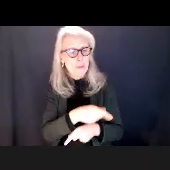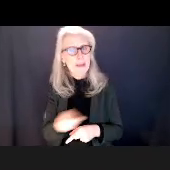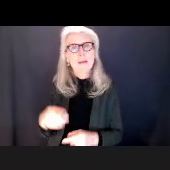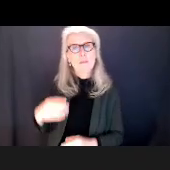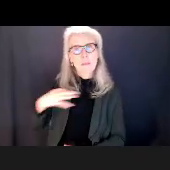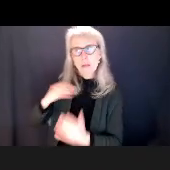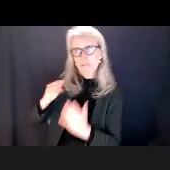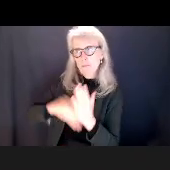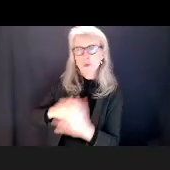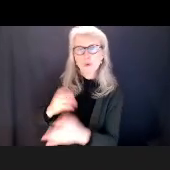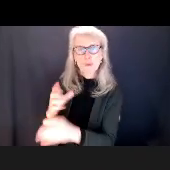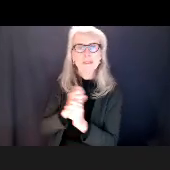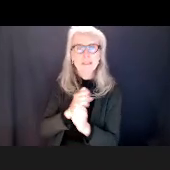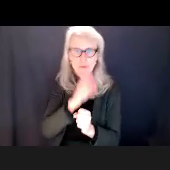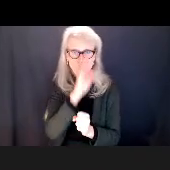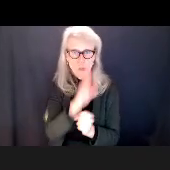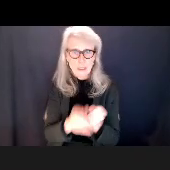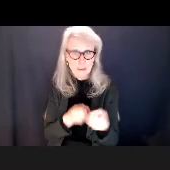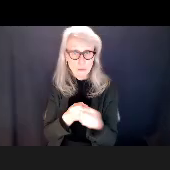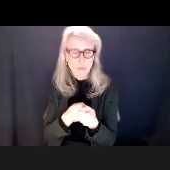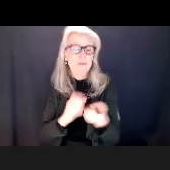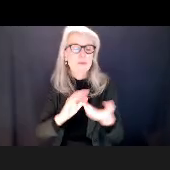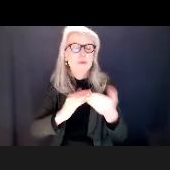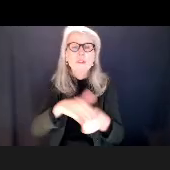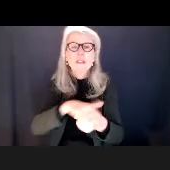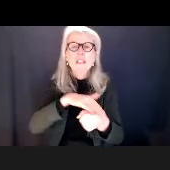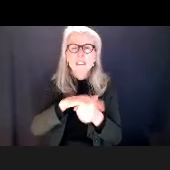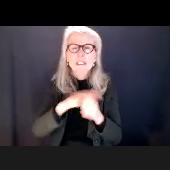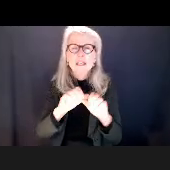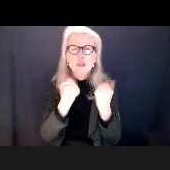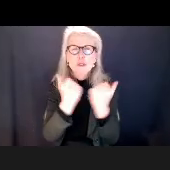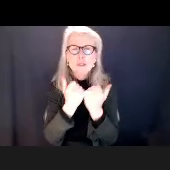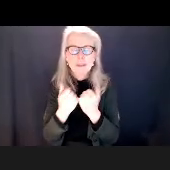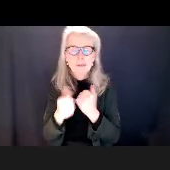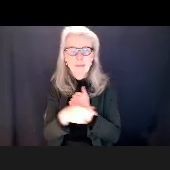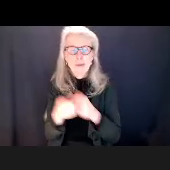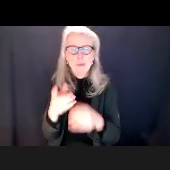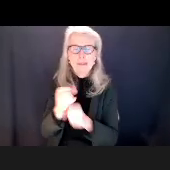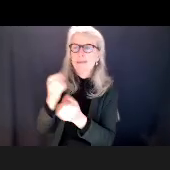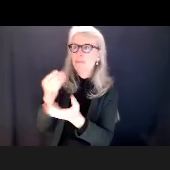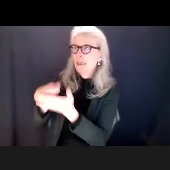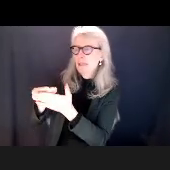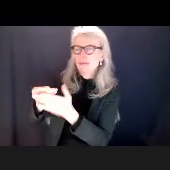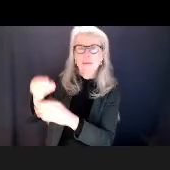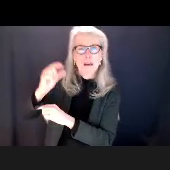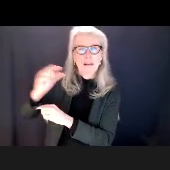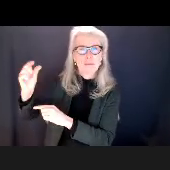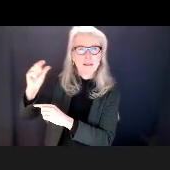from community agencies that have uh provincial government funding, and this paved the way